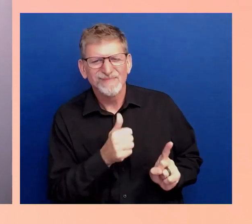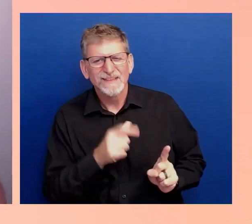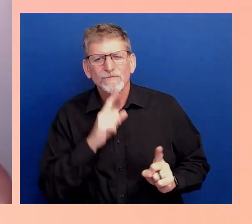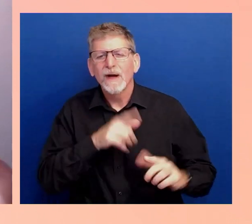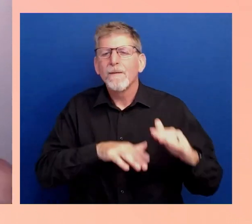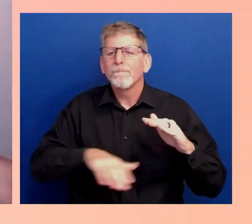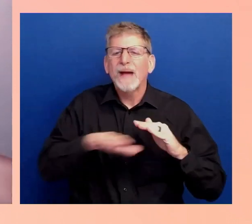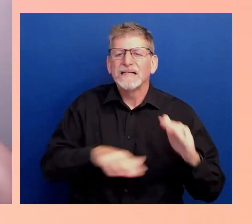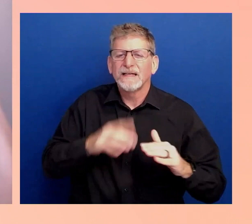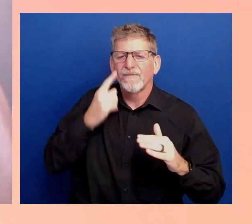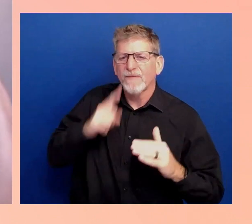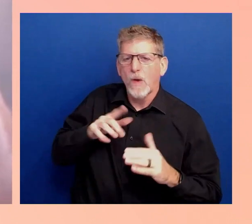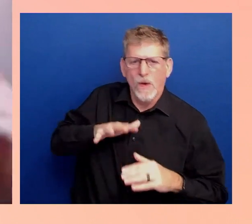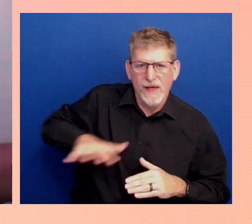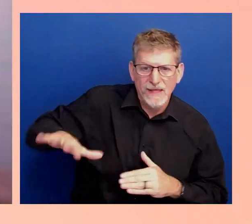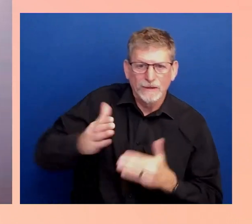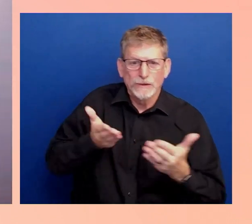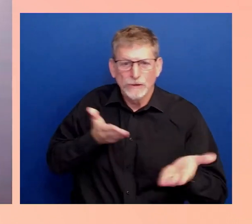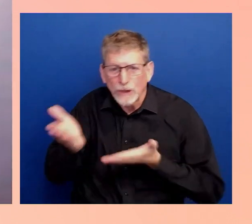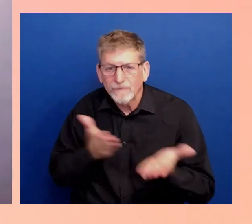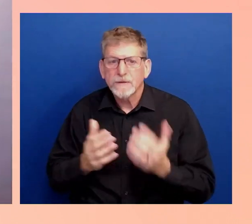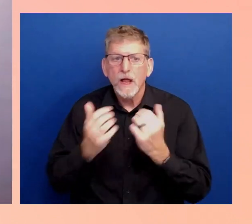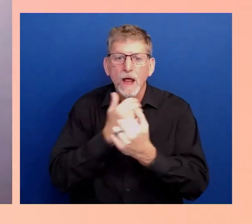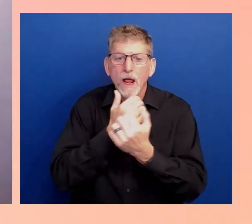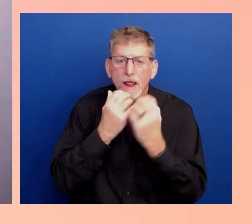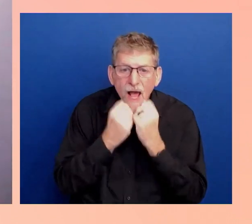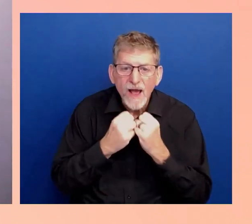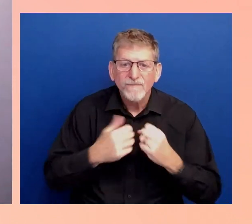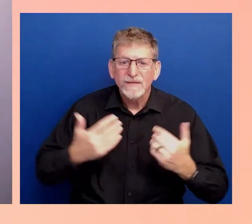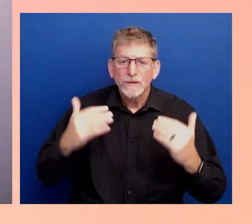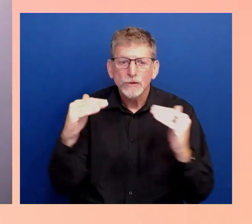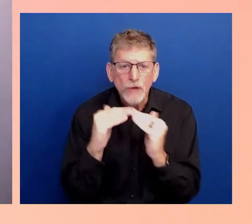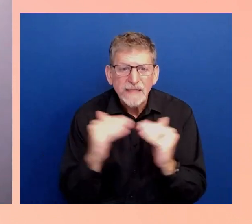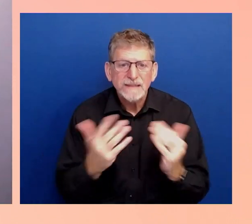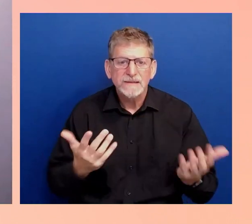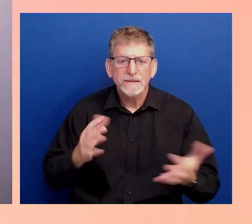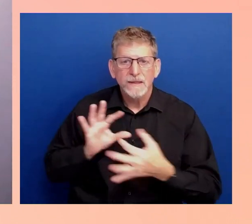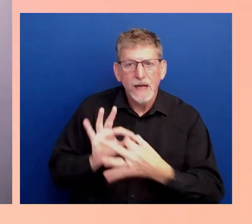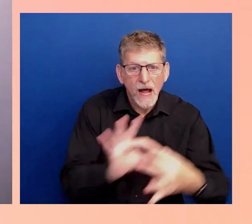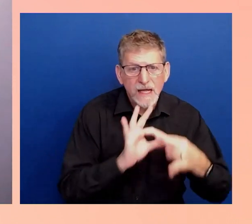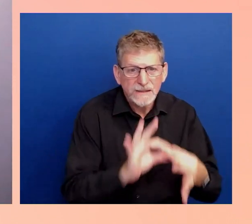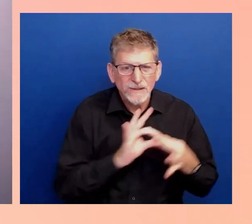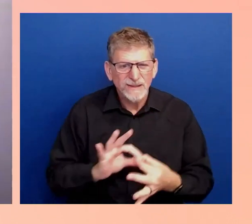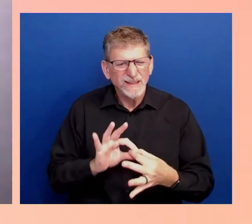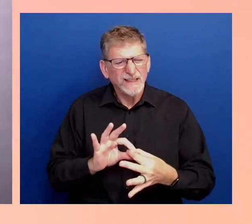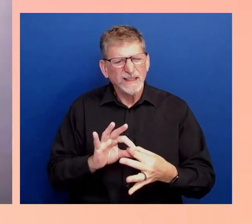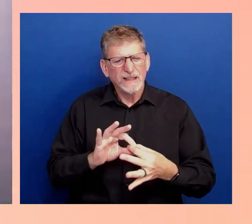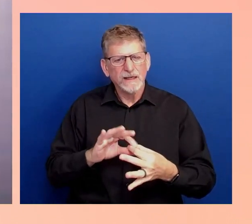is liberatory and has the power to transform. Ultimately, that's what